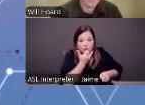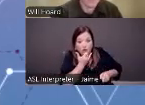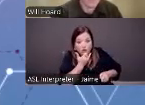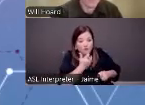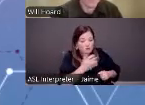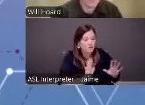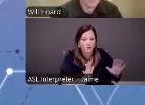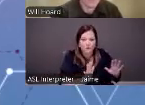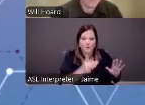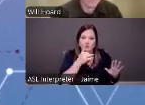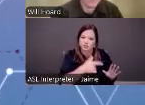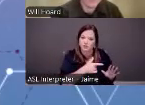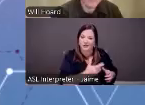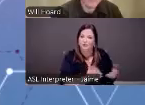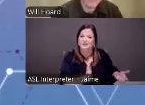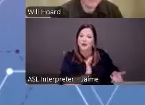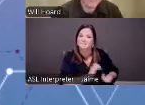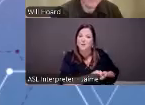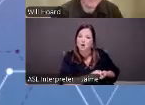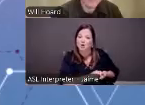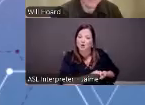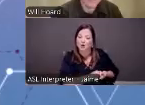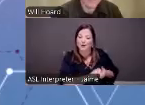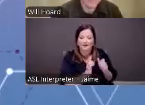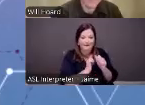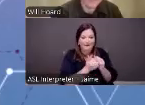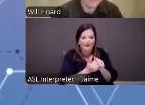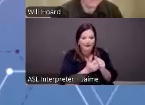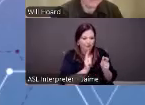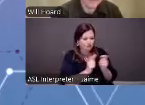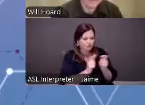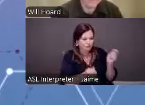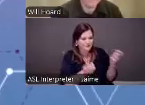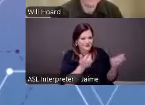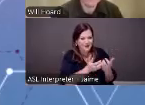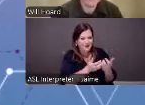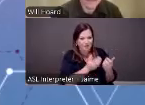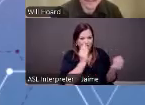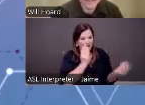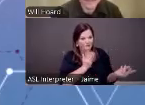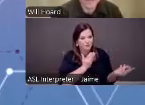She was a partner, how to tailor this information to better help people.